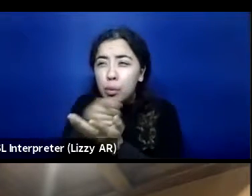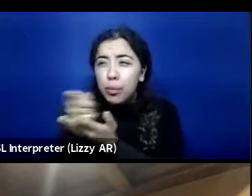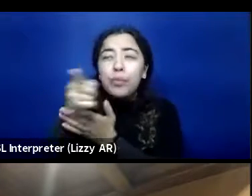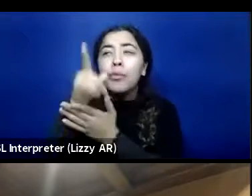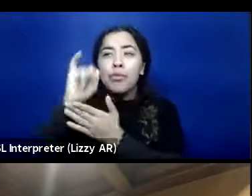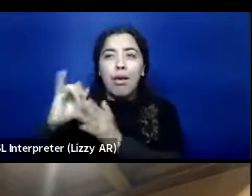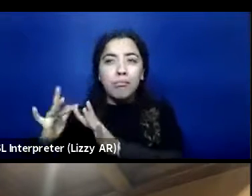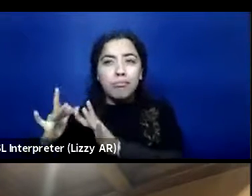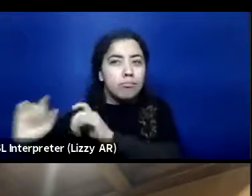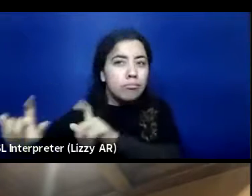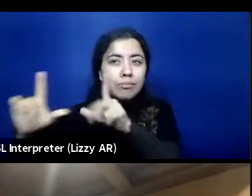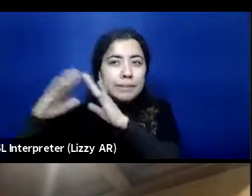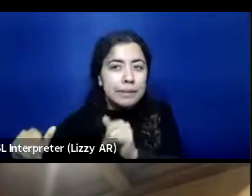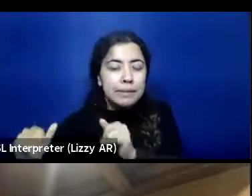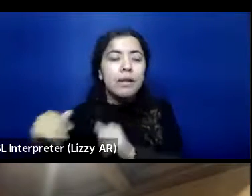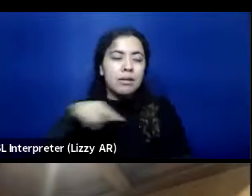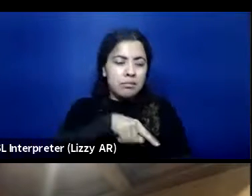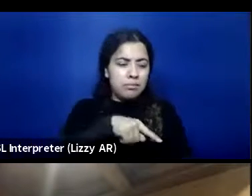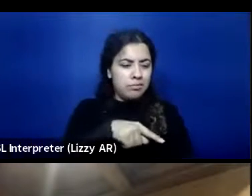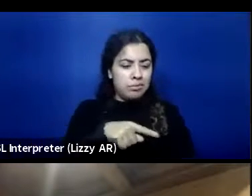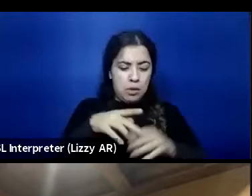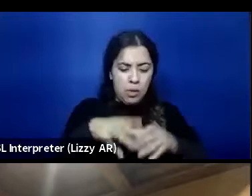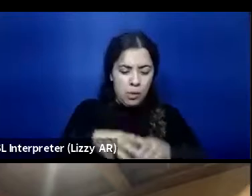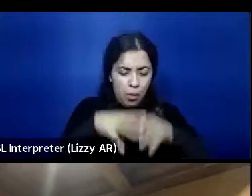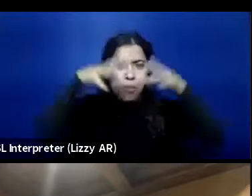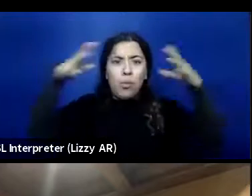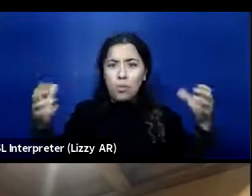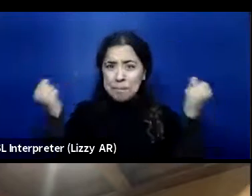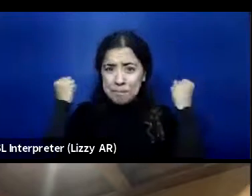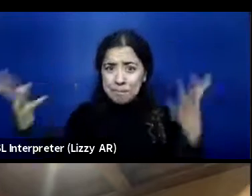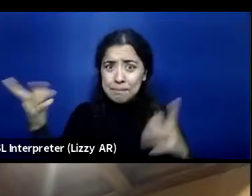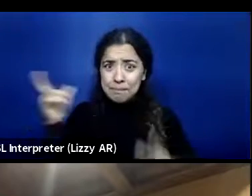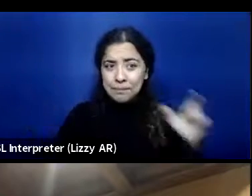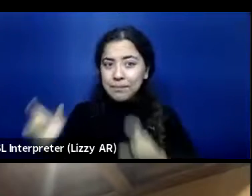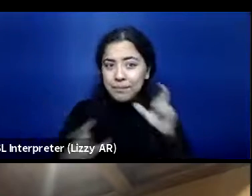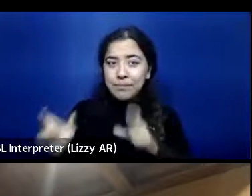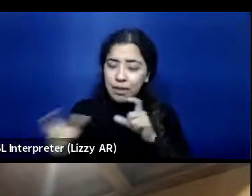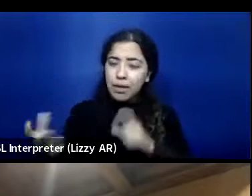who would benefit from a more intuitive interfaces that